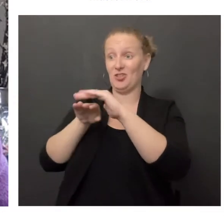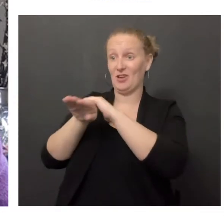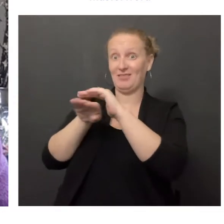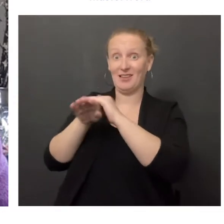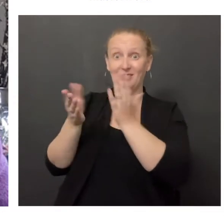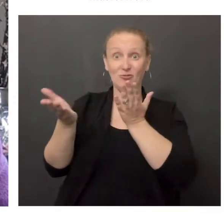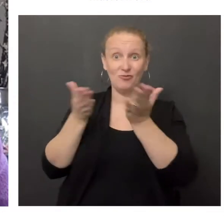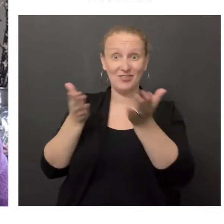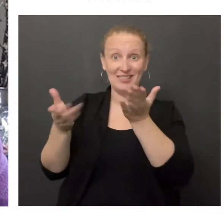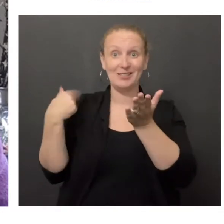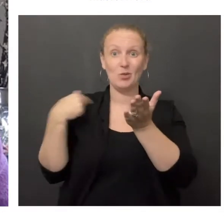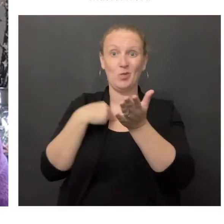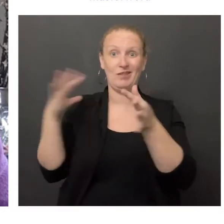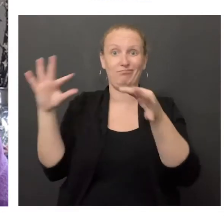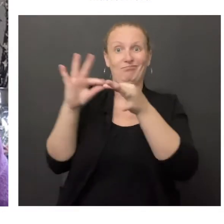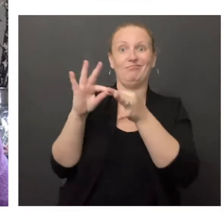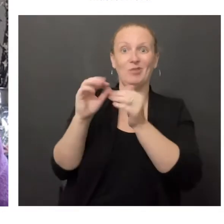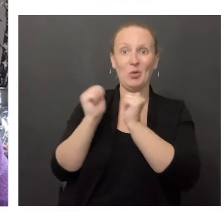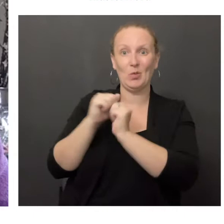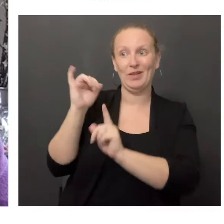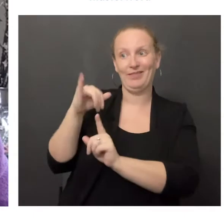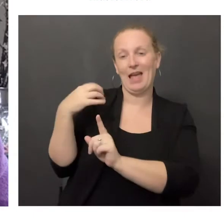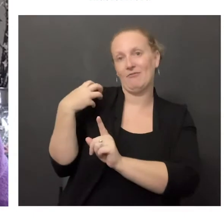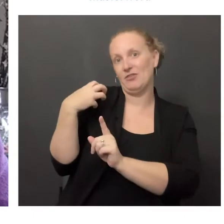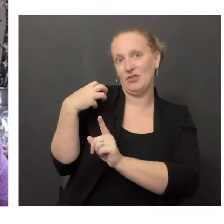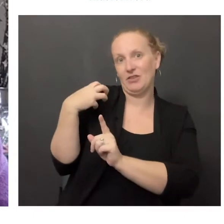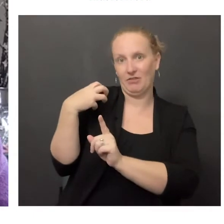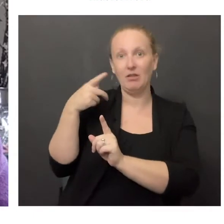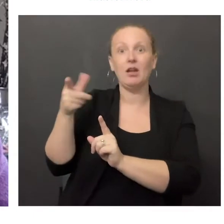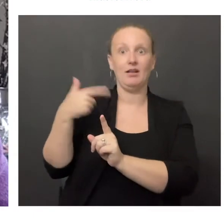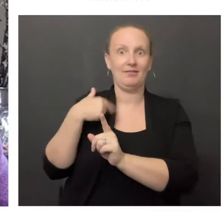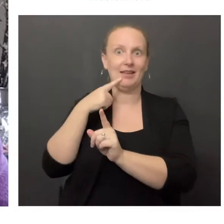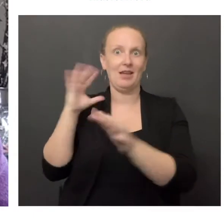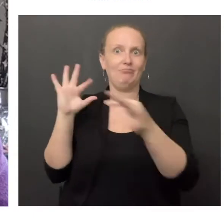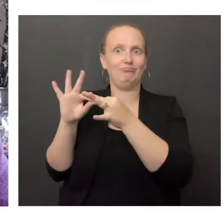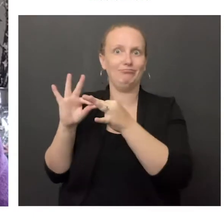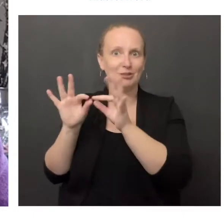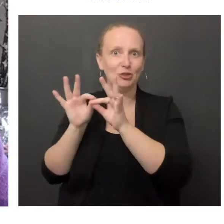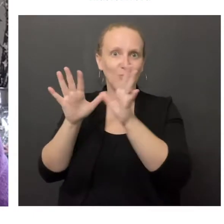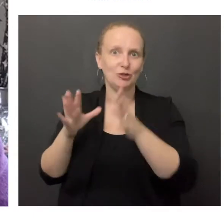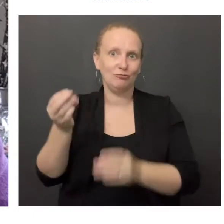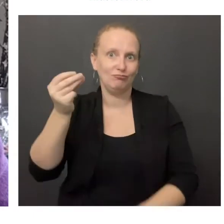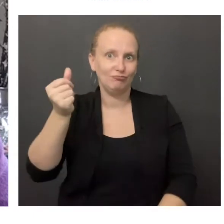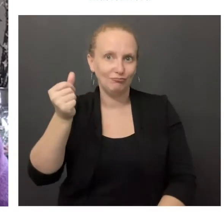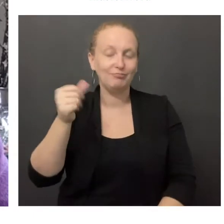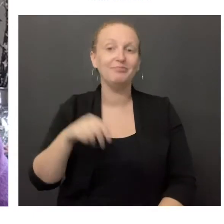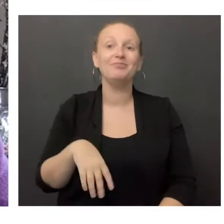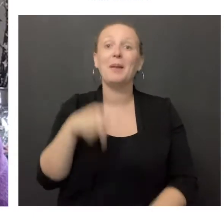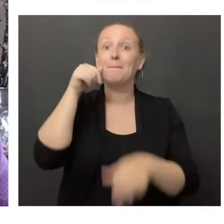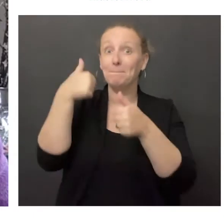I said at the beginning the first process was conservation. How can we decrease donning and doffing of